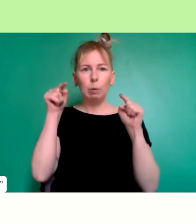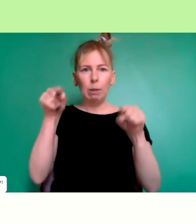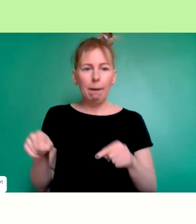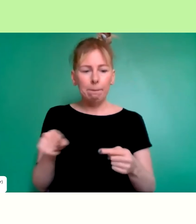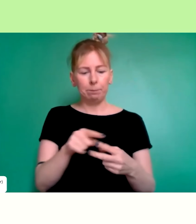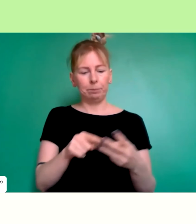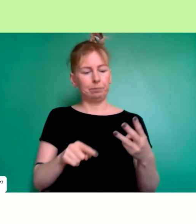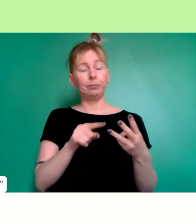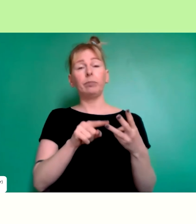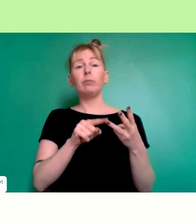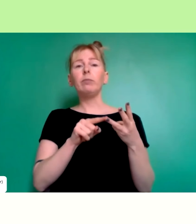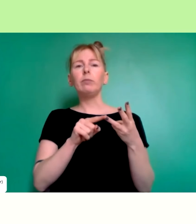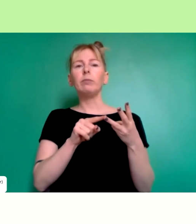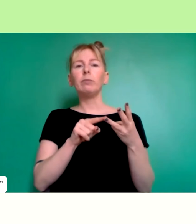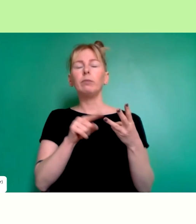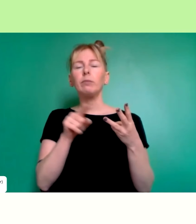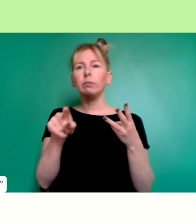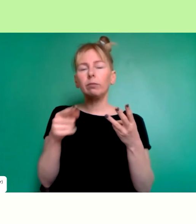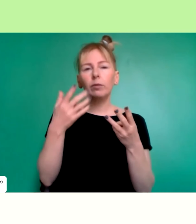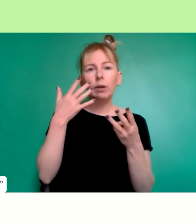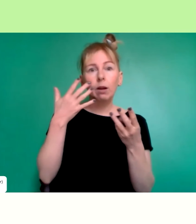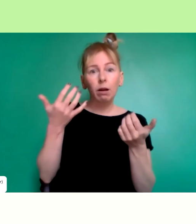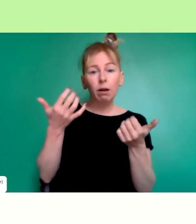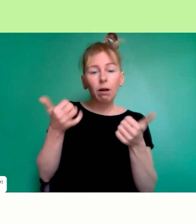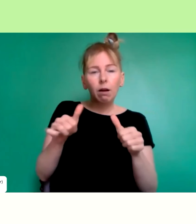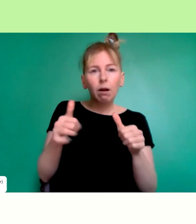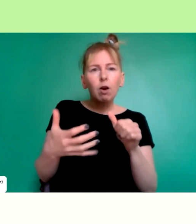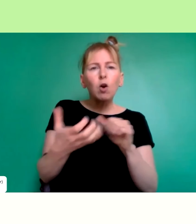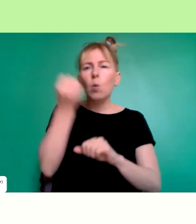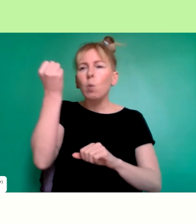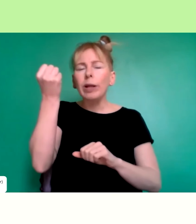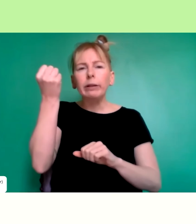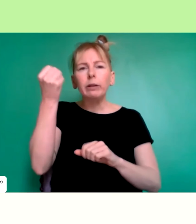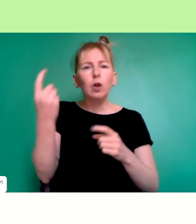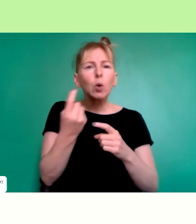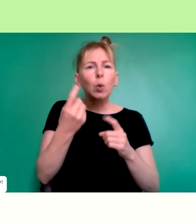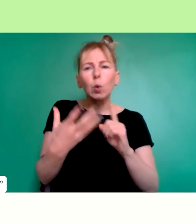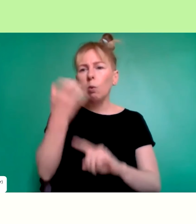is the remedy for the winner of conflict. And what is the punishment for the loser?